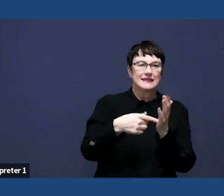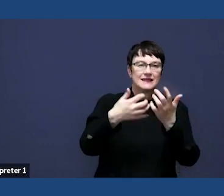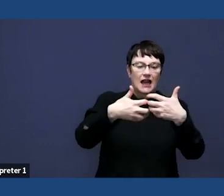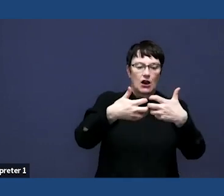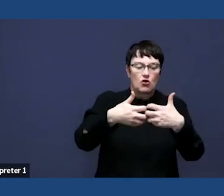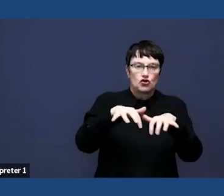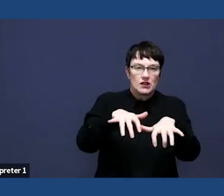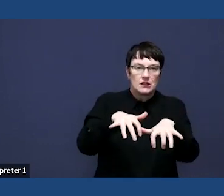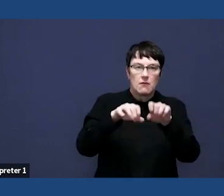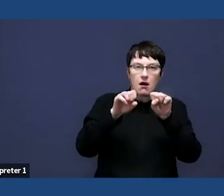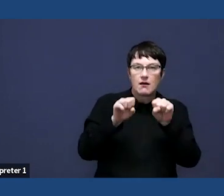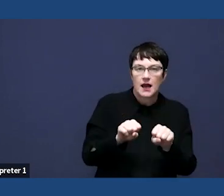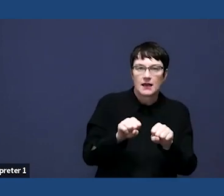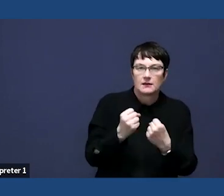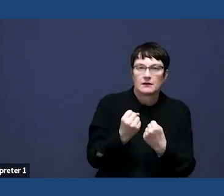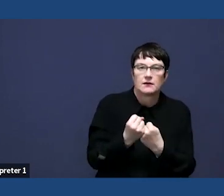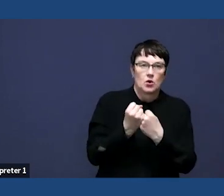to just advocating.